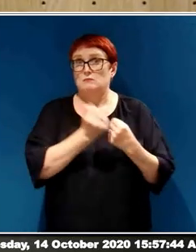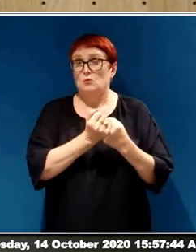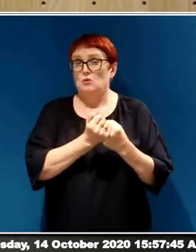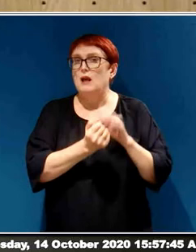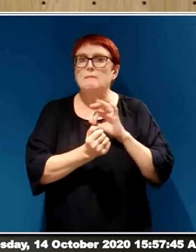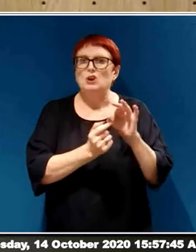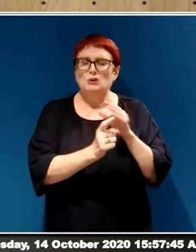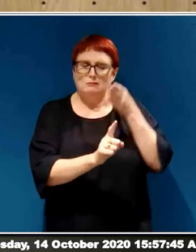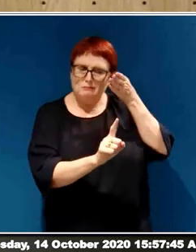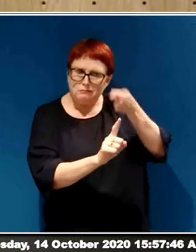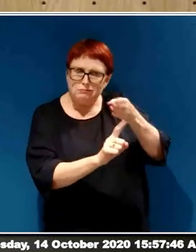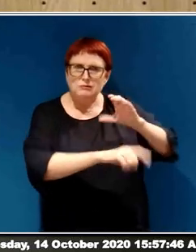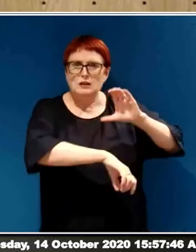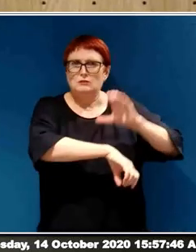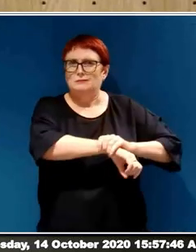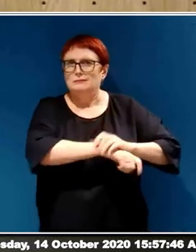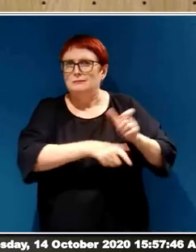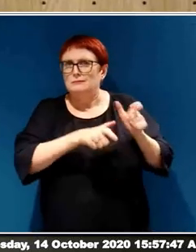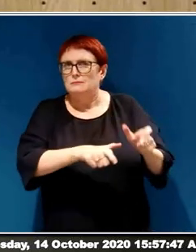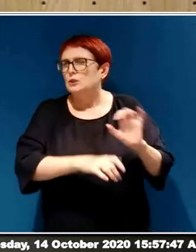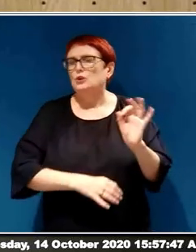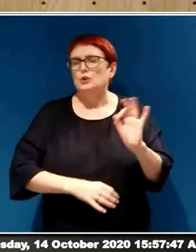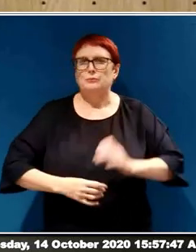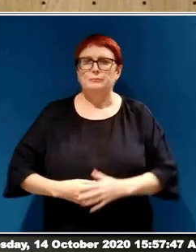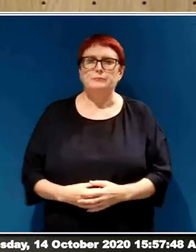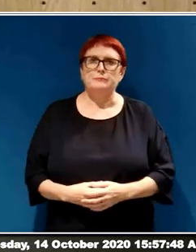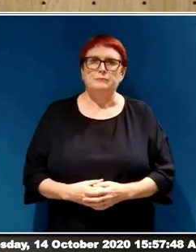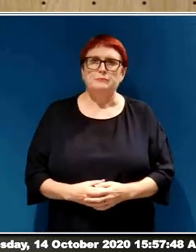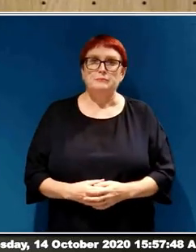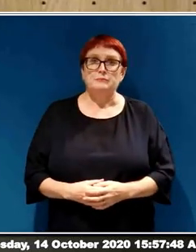But we're unaware even if the other States have a policy that regulates the